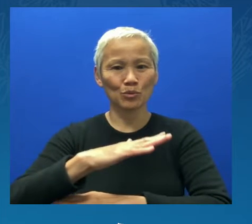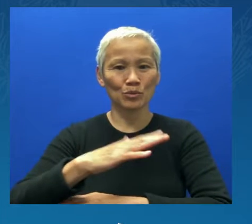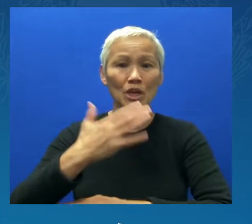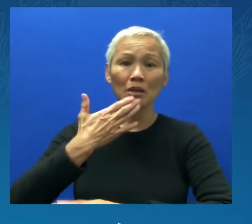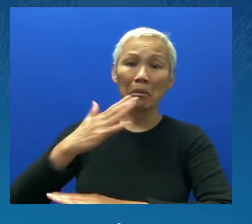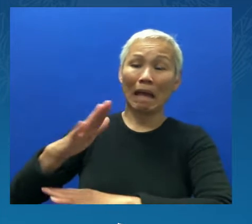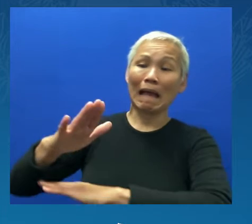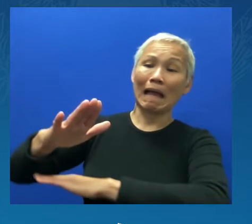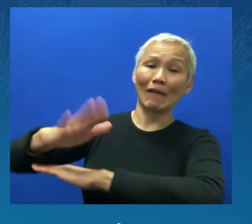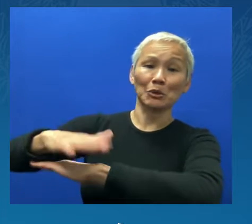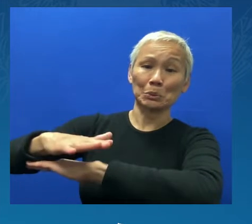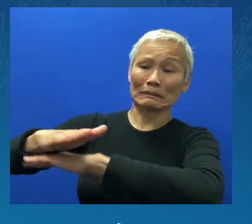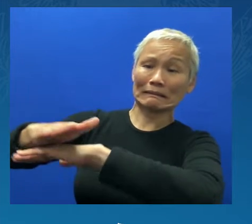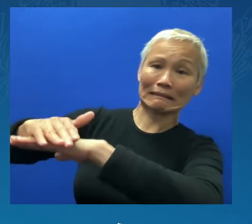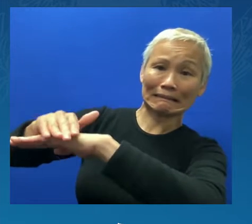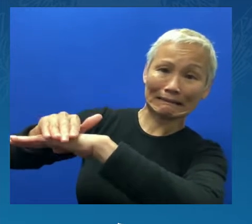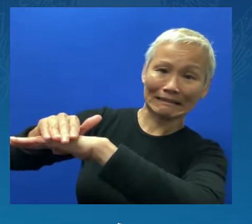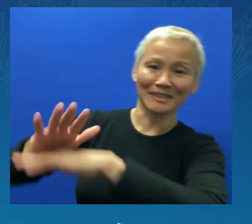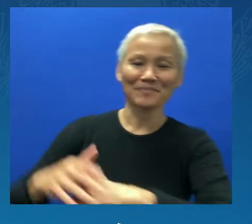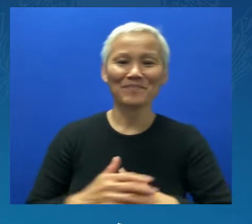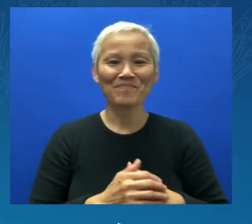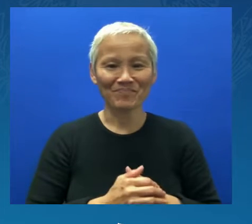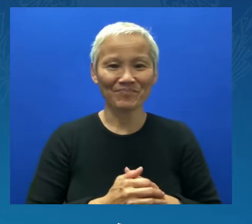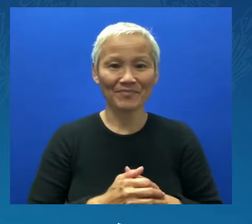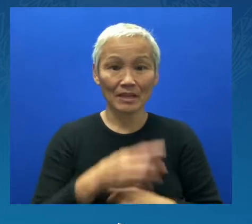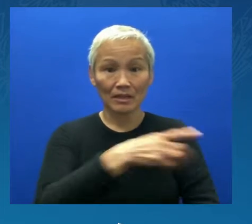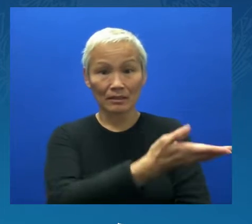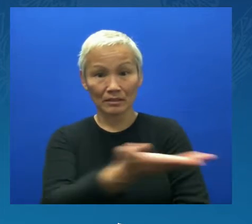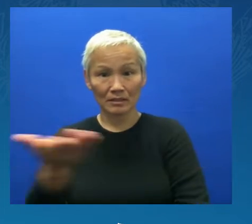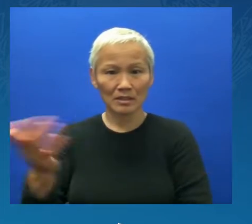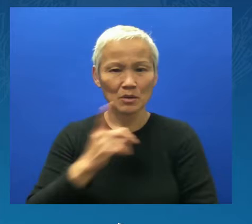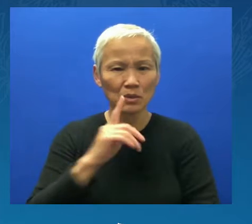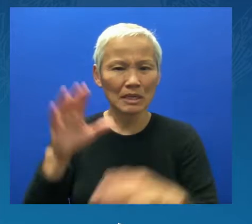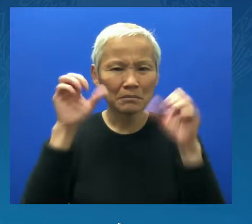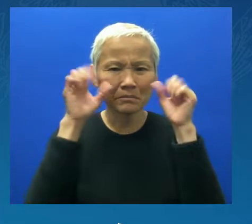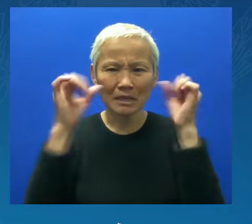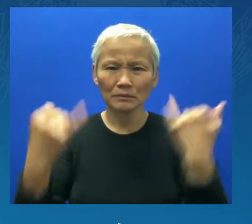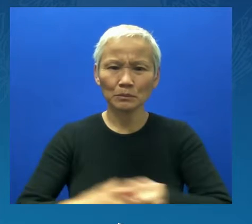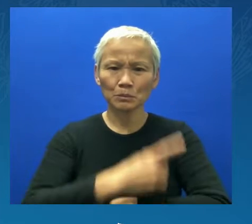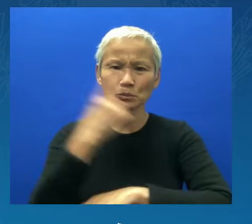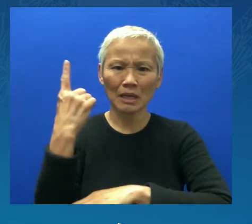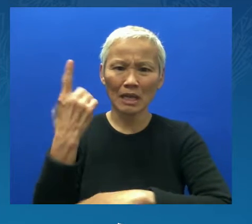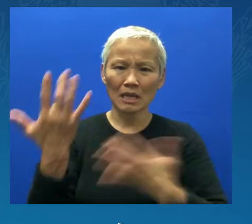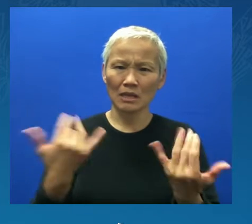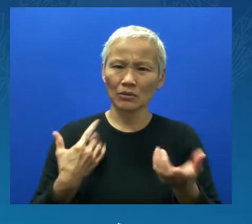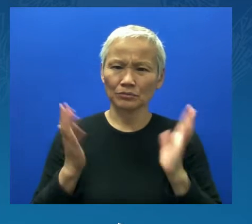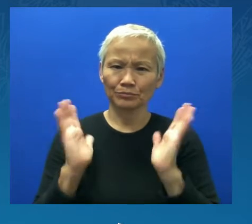You all are remarkable in this conversation. Today is intended in large part